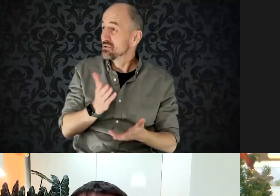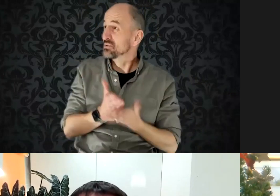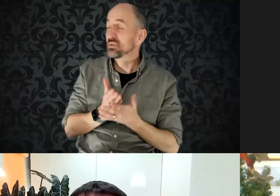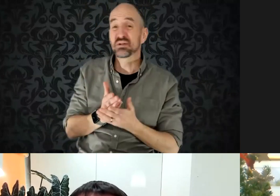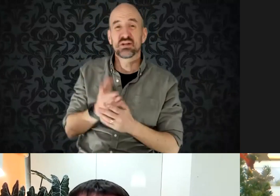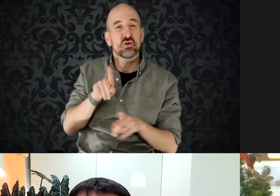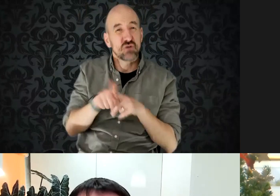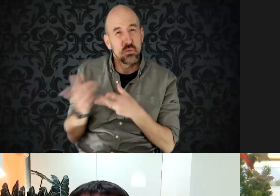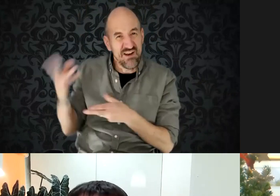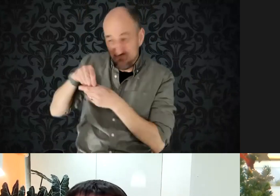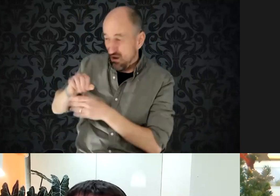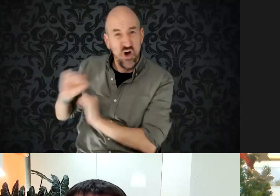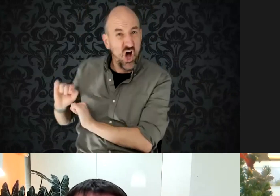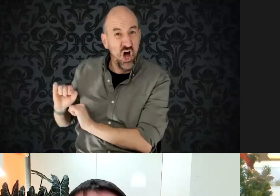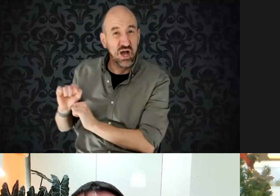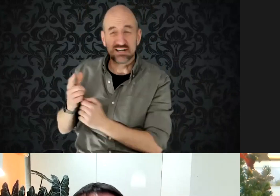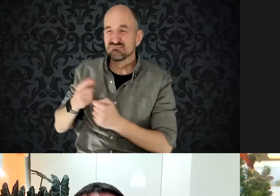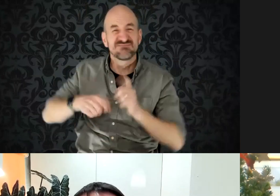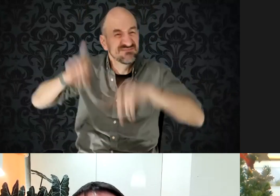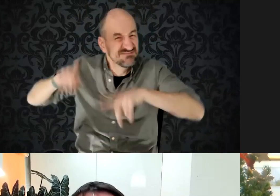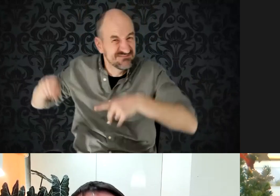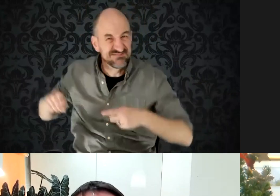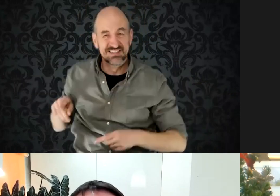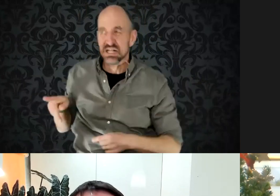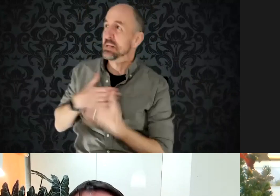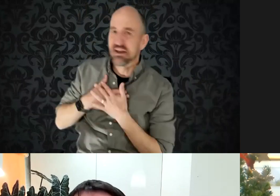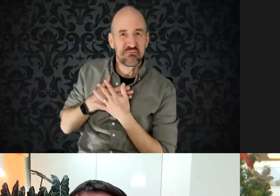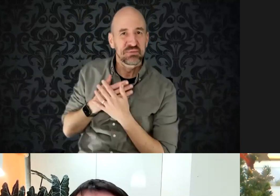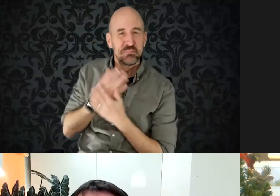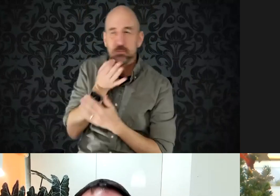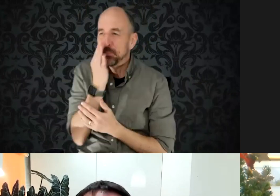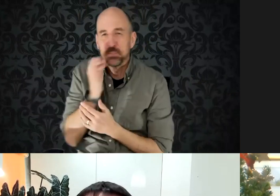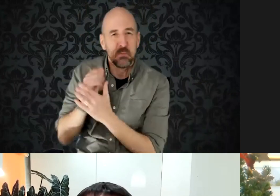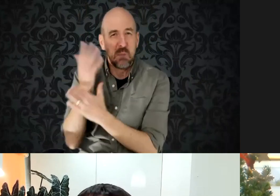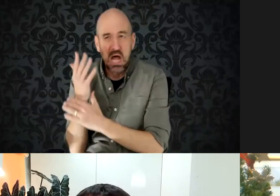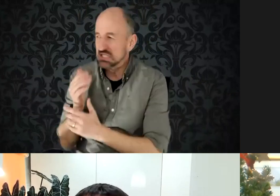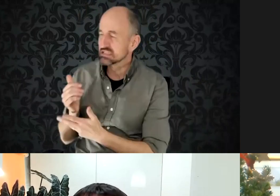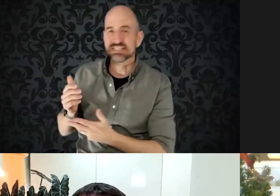because there is nothing better than just being shoulder to shoulder and being able to chat. I